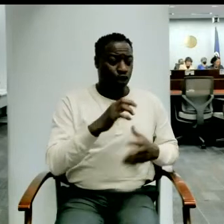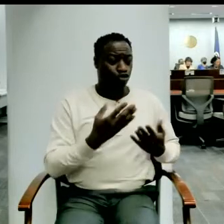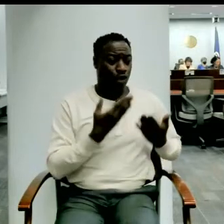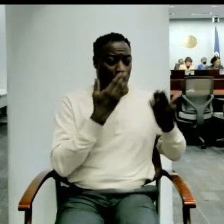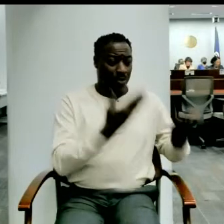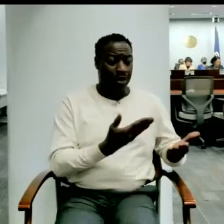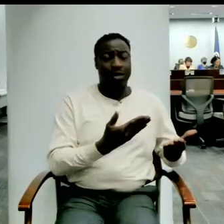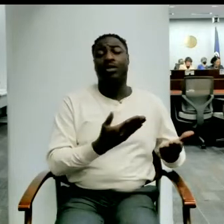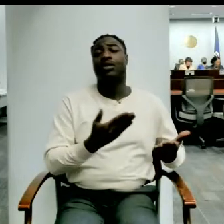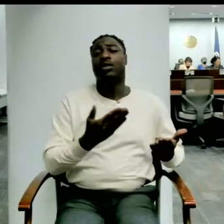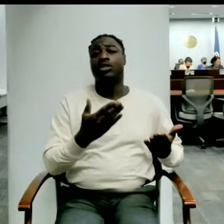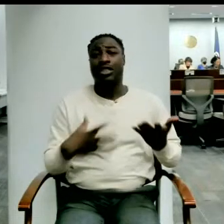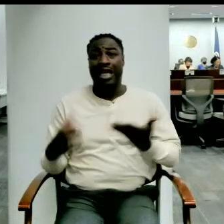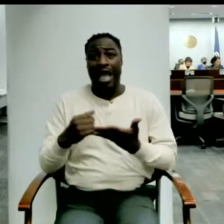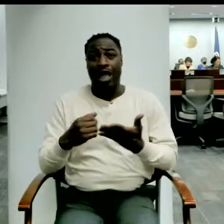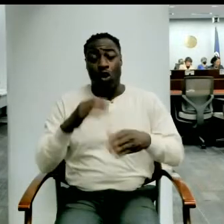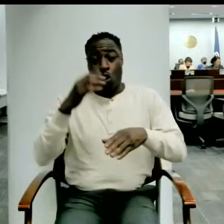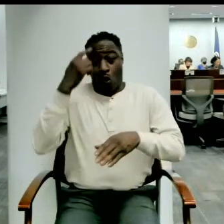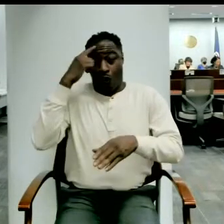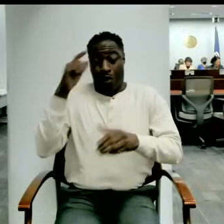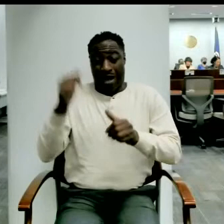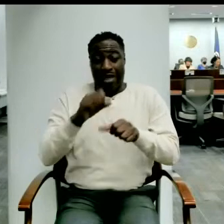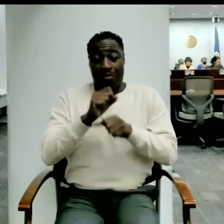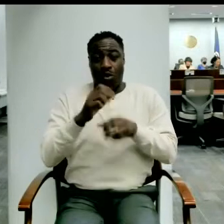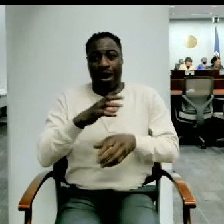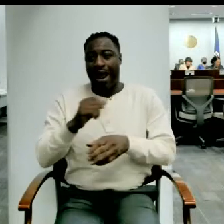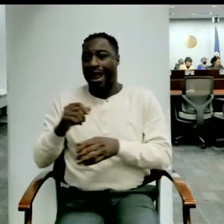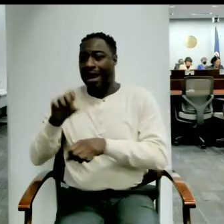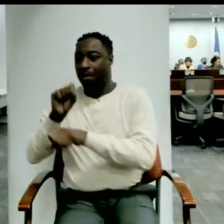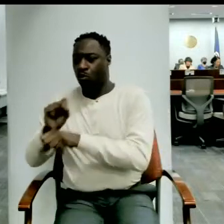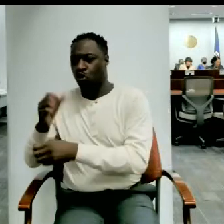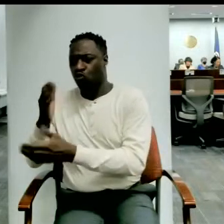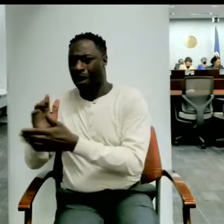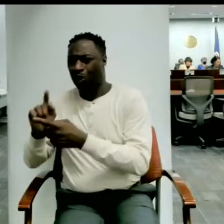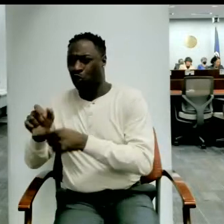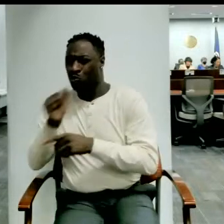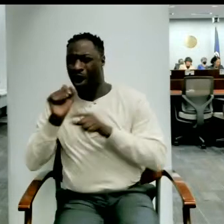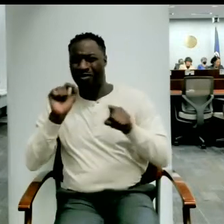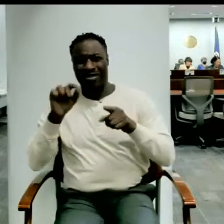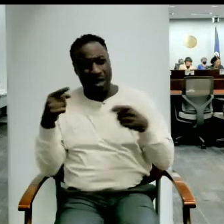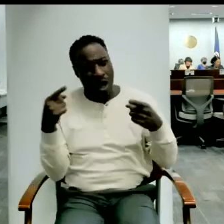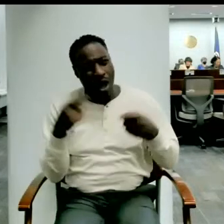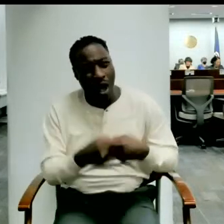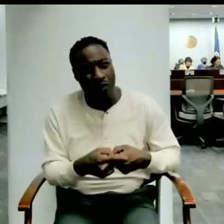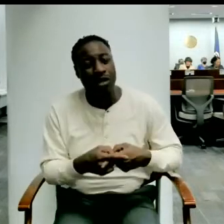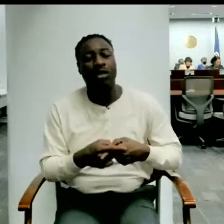employee and employees' rights to privacy. Among other things, these stakeholders are